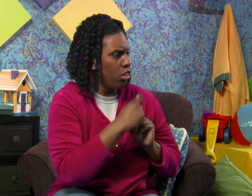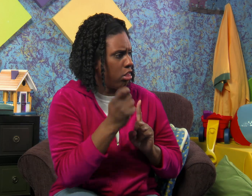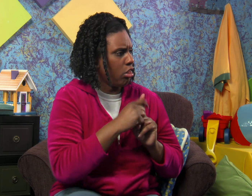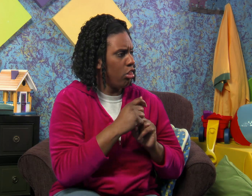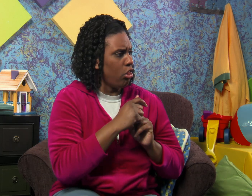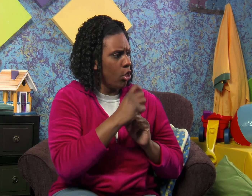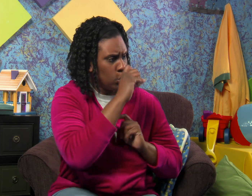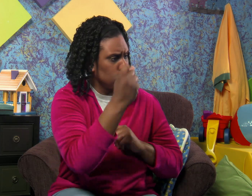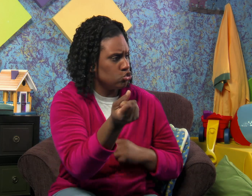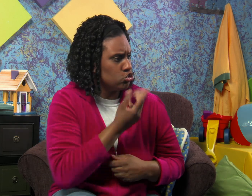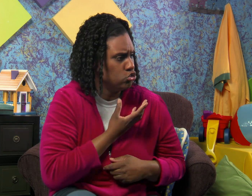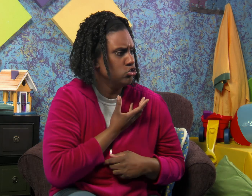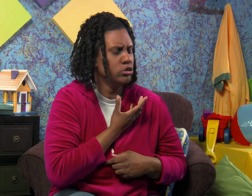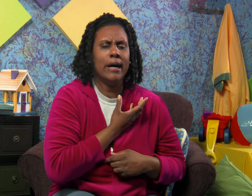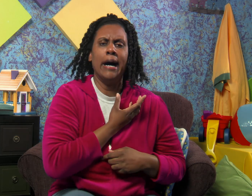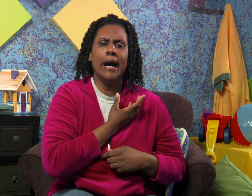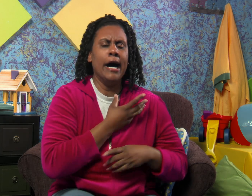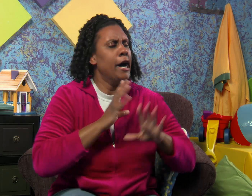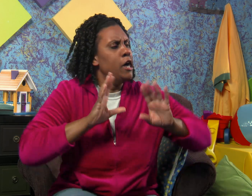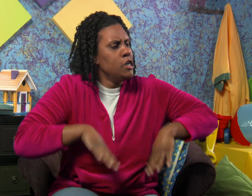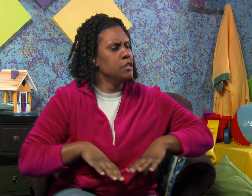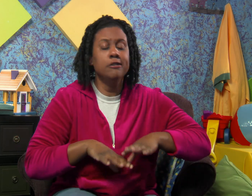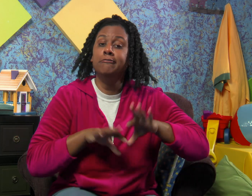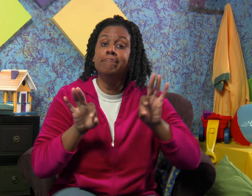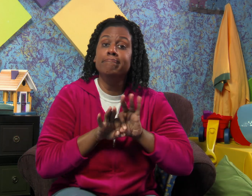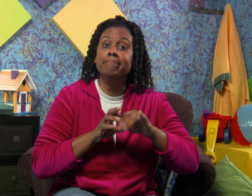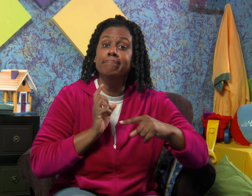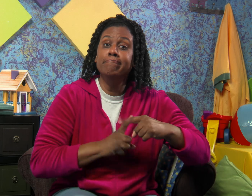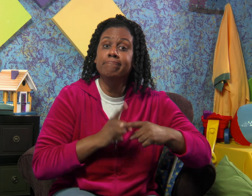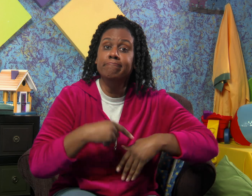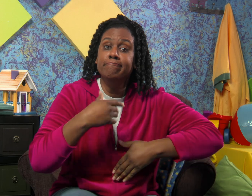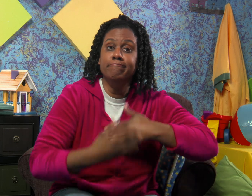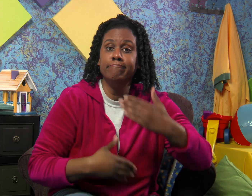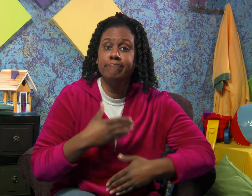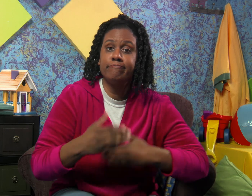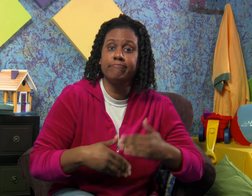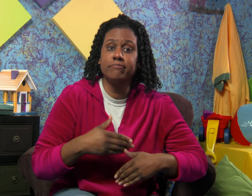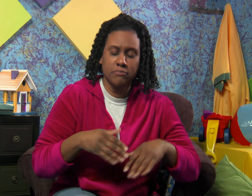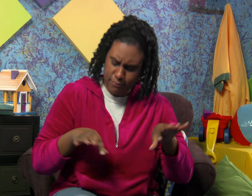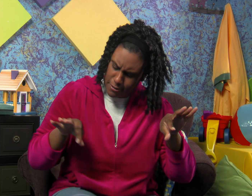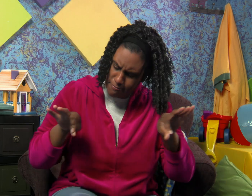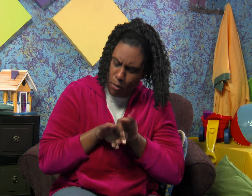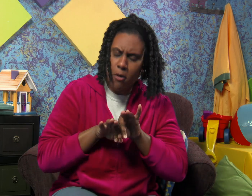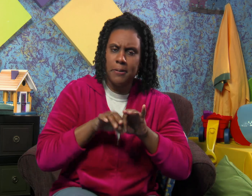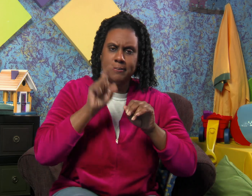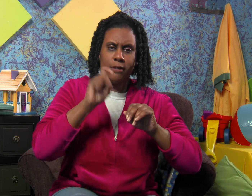THROW INSULTS AT YOU. JUST PUT THEM ASIDE AND KEEP BEING POSITIVE THROUGH LIFE.